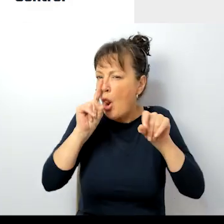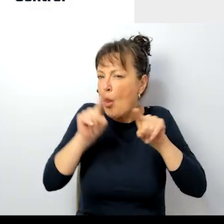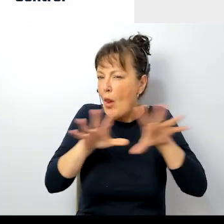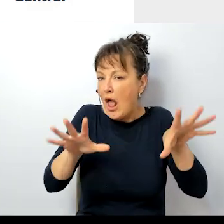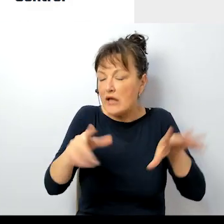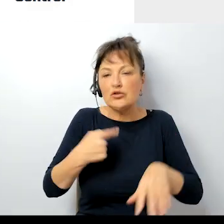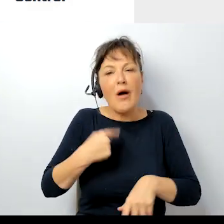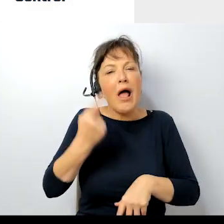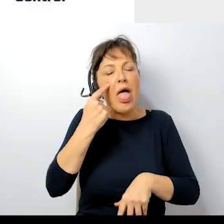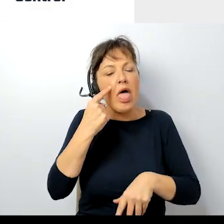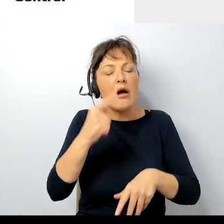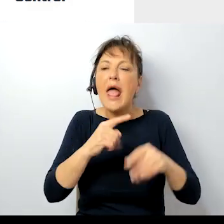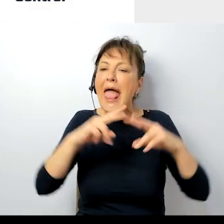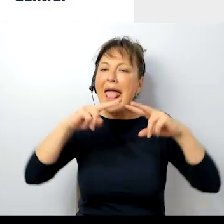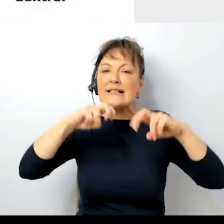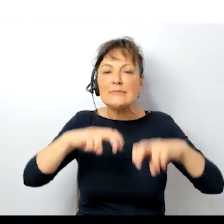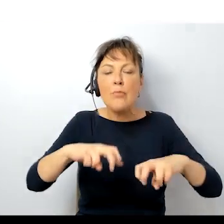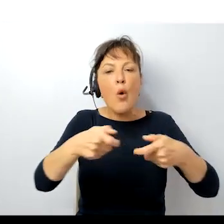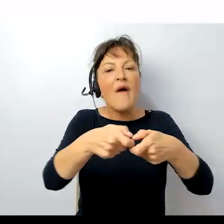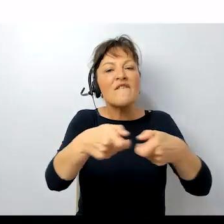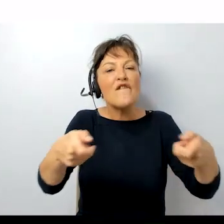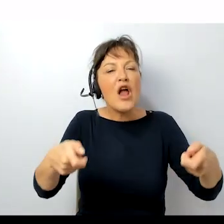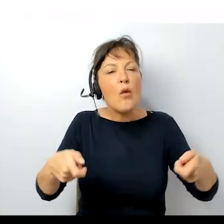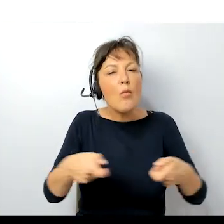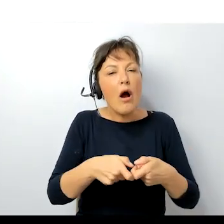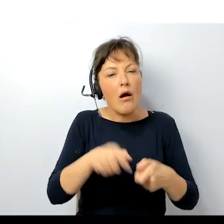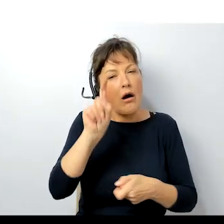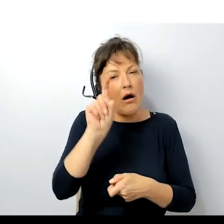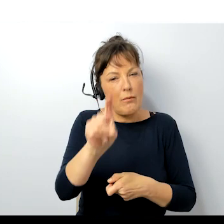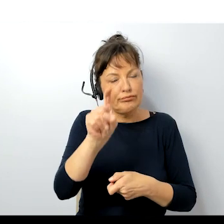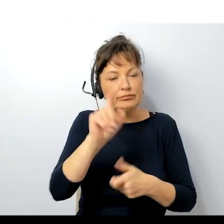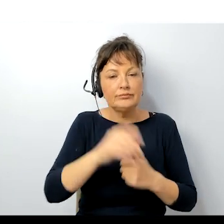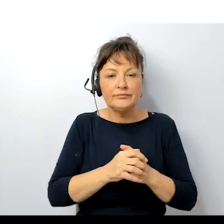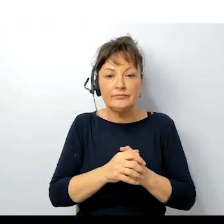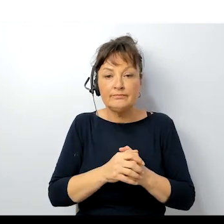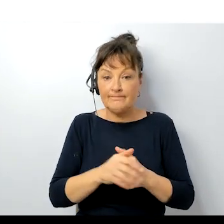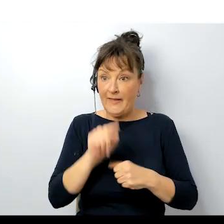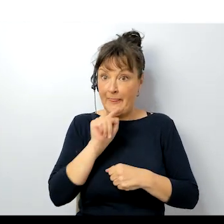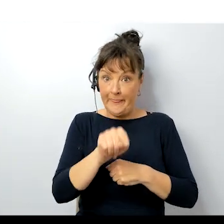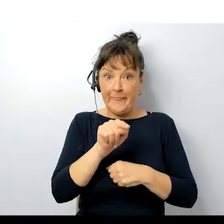apprenticeship qualification looks like. I'll select the Explorer Frameworks tab.